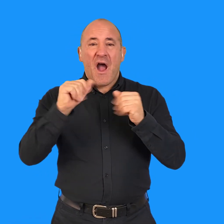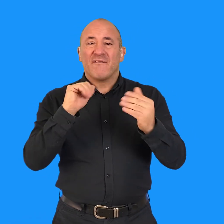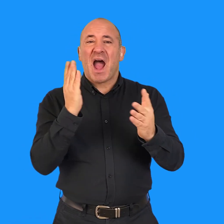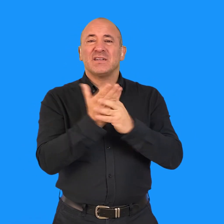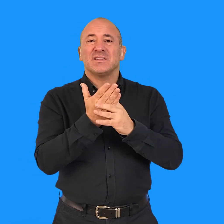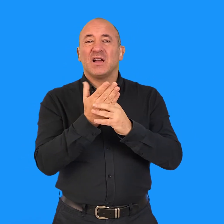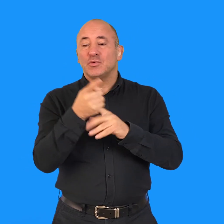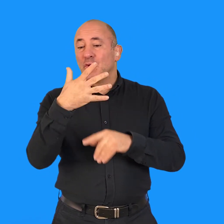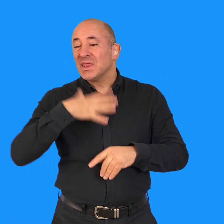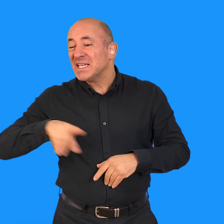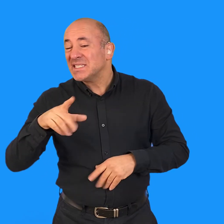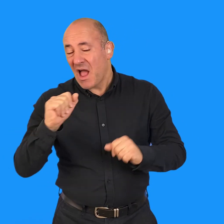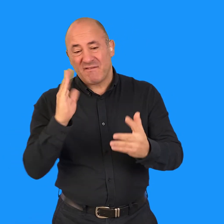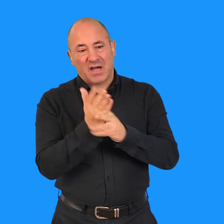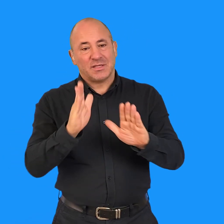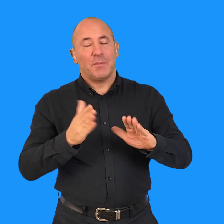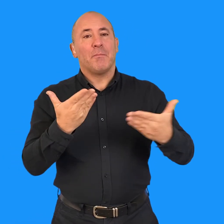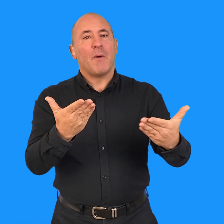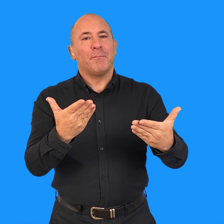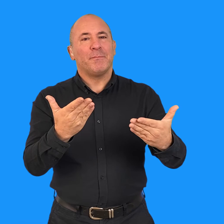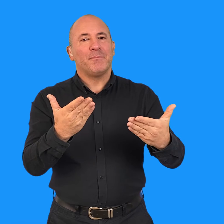access provisions for those that need it.